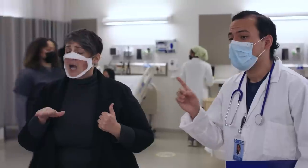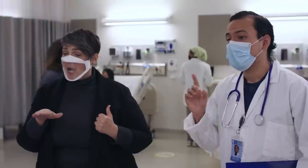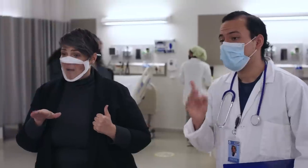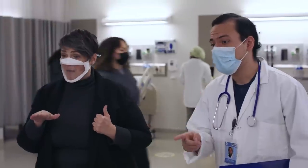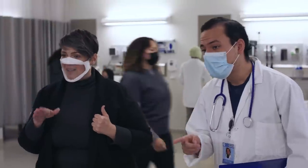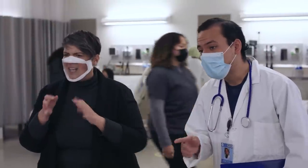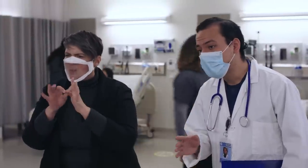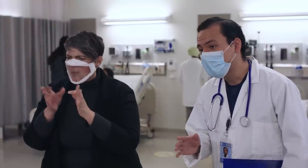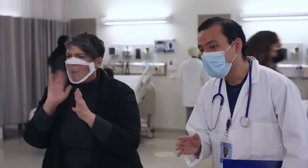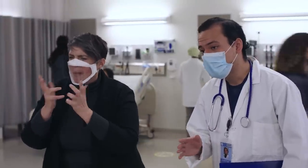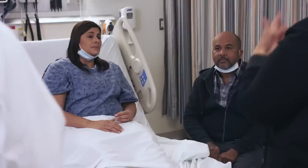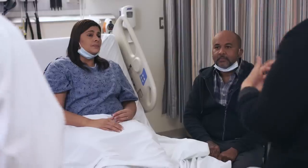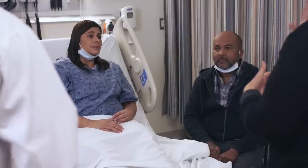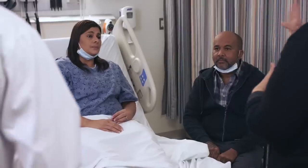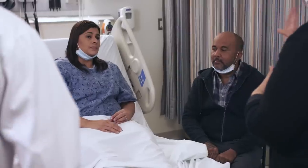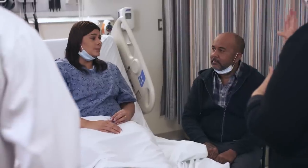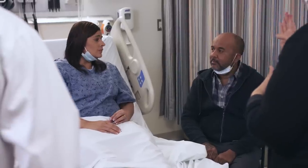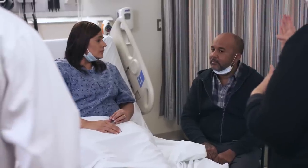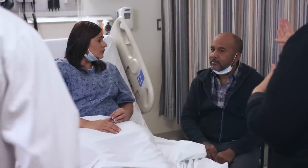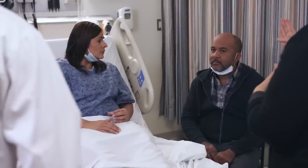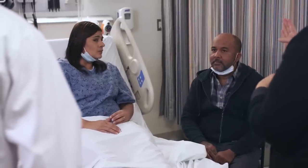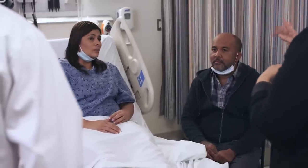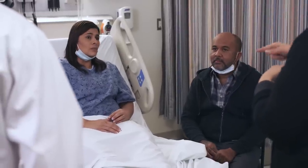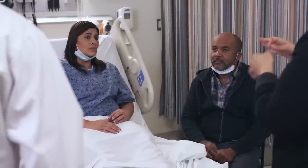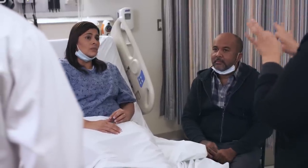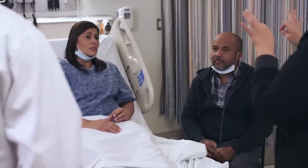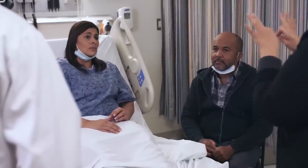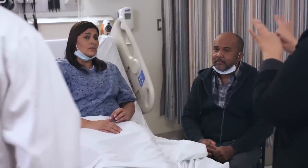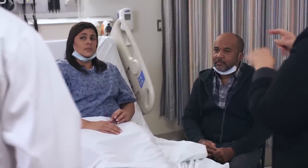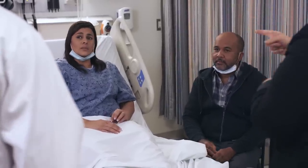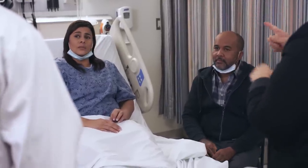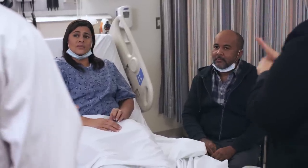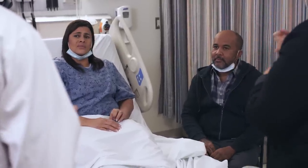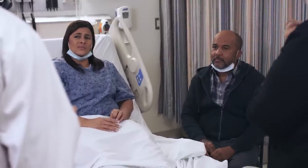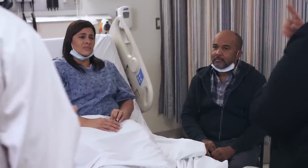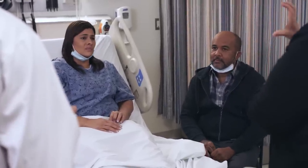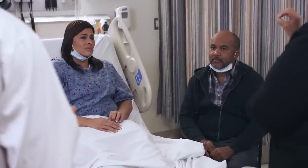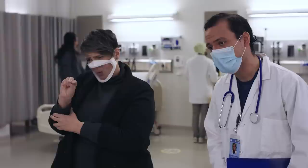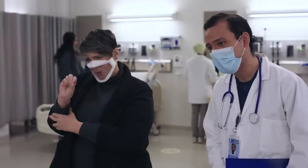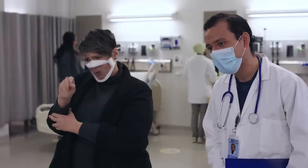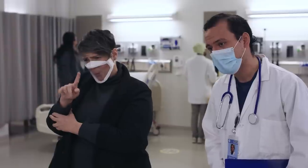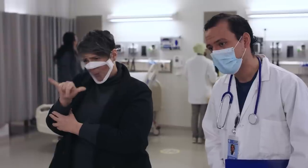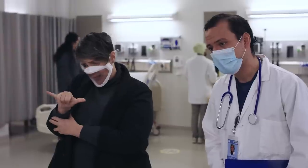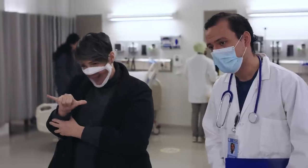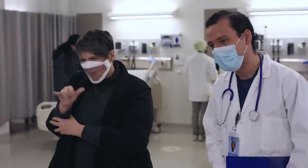Rita, I want to make sure that you understand what a colonoscopy entails and can fully consent to the procedure.